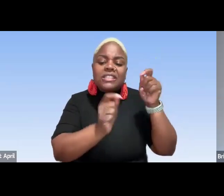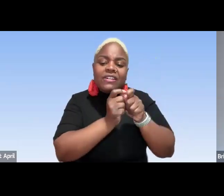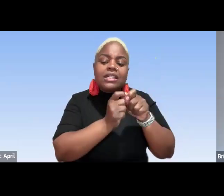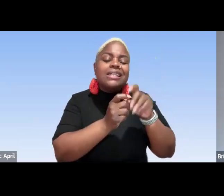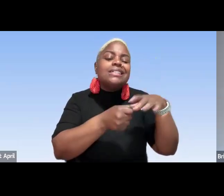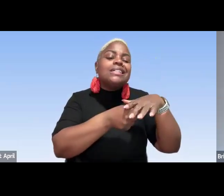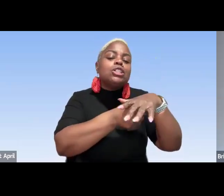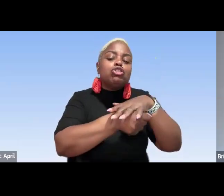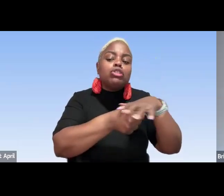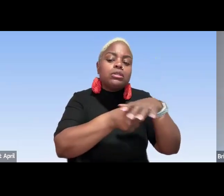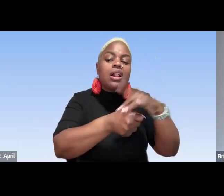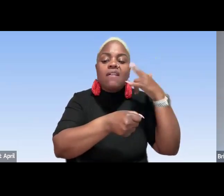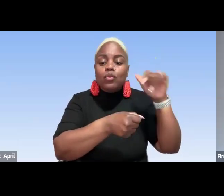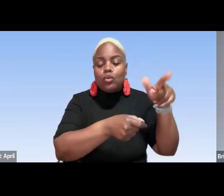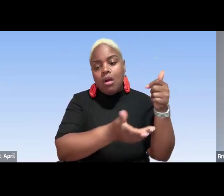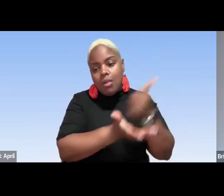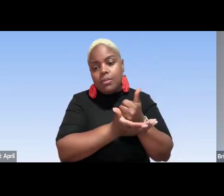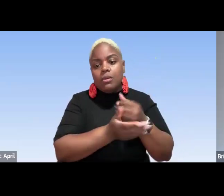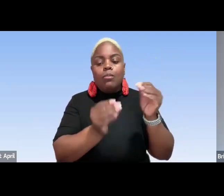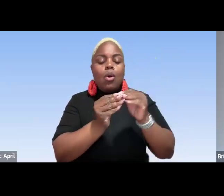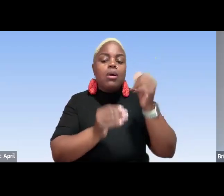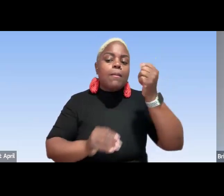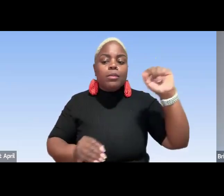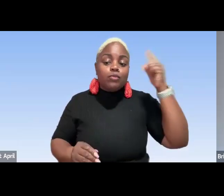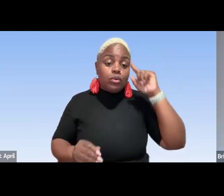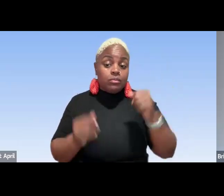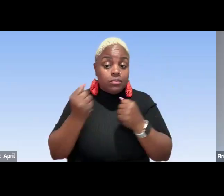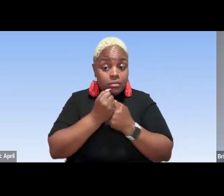So, we'll put that link on there, in there as well.